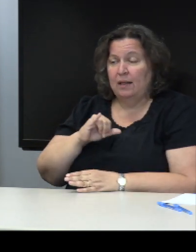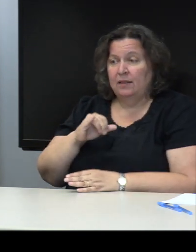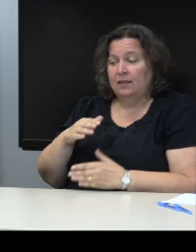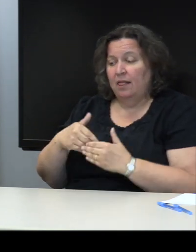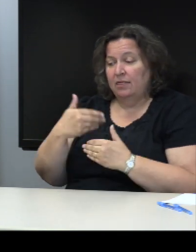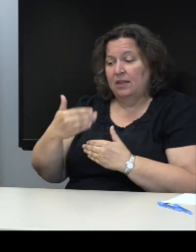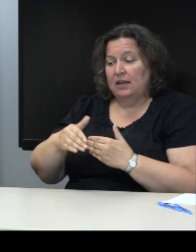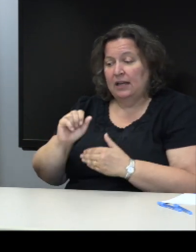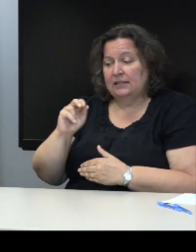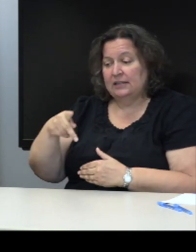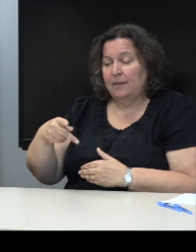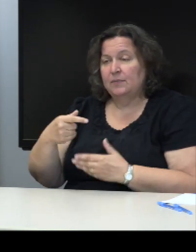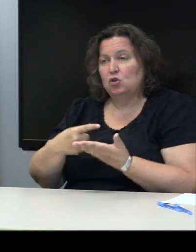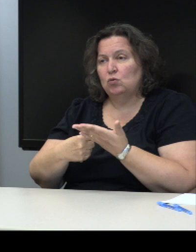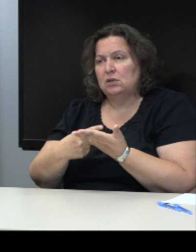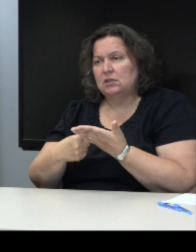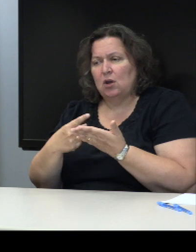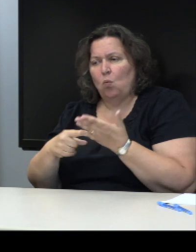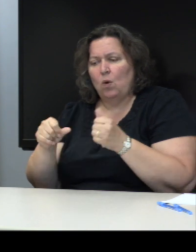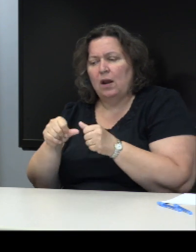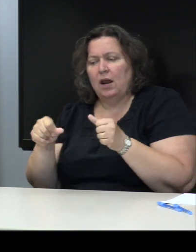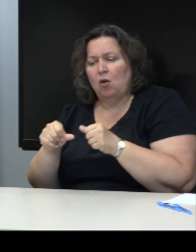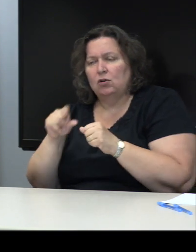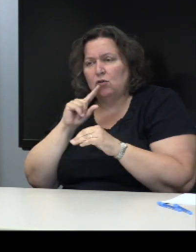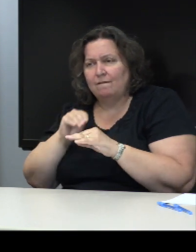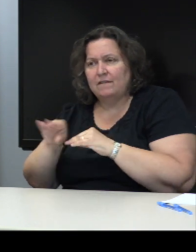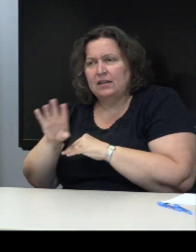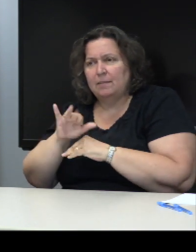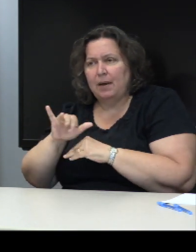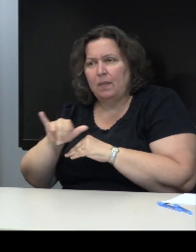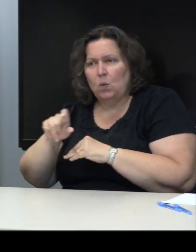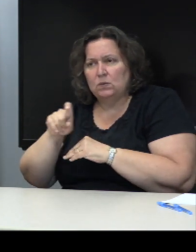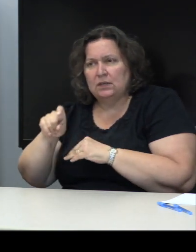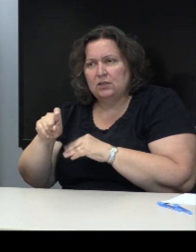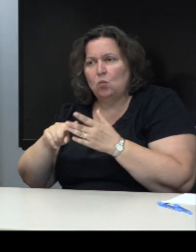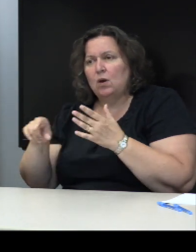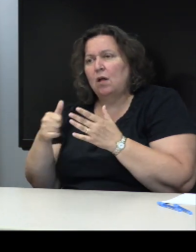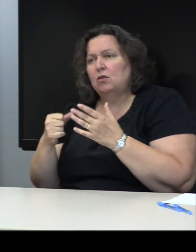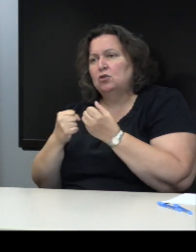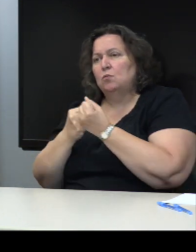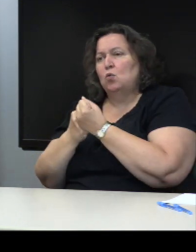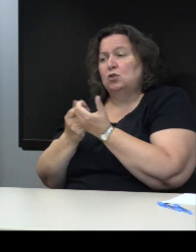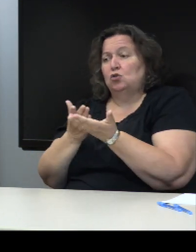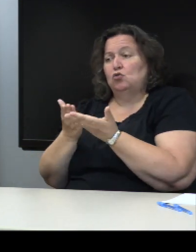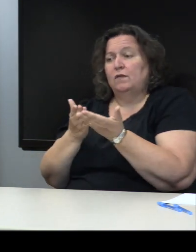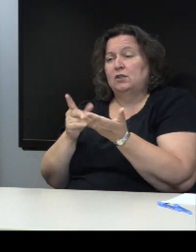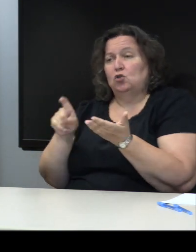what areas are affected by those needs and what additional supports and services are needed. Sheridan, what do you